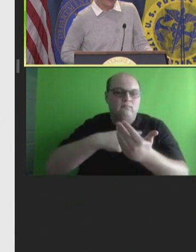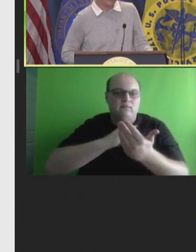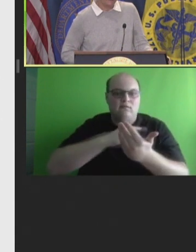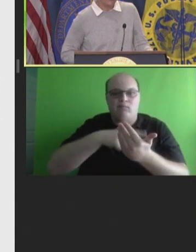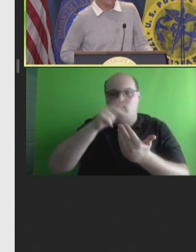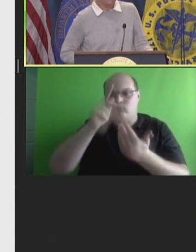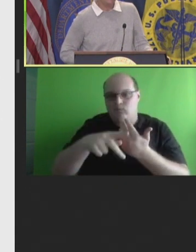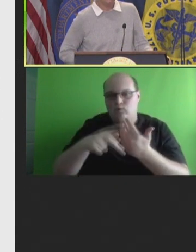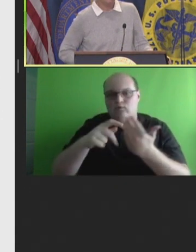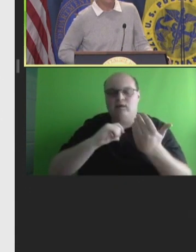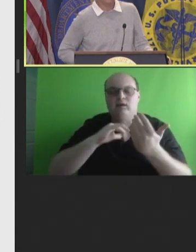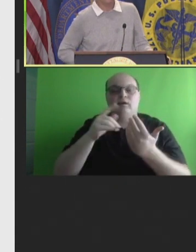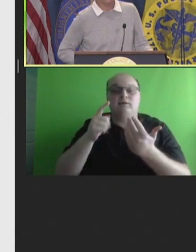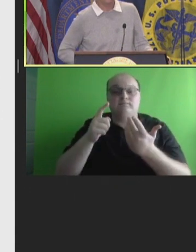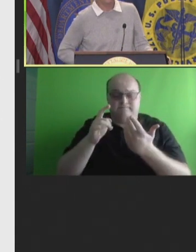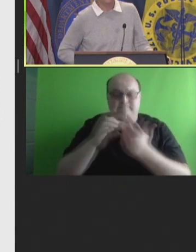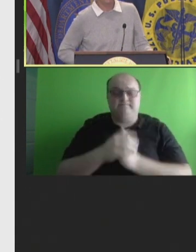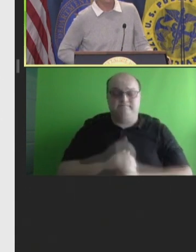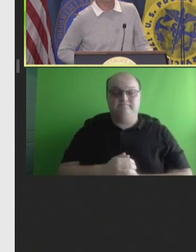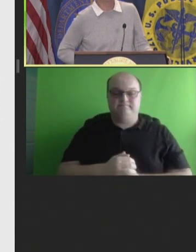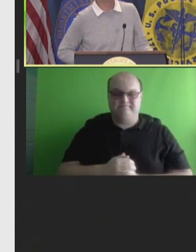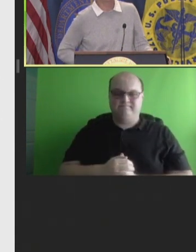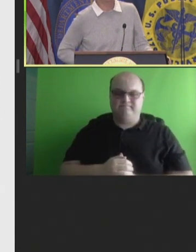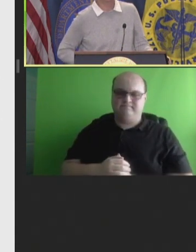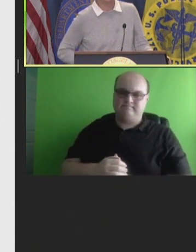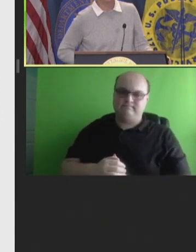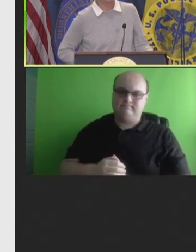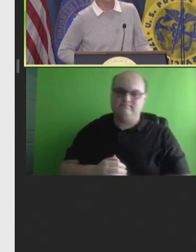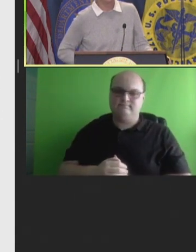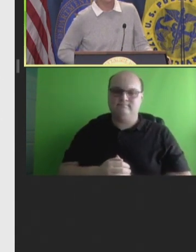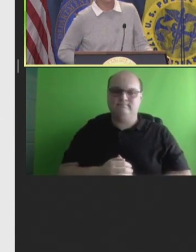to do sort of the brunt work of the Reminder/Recall Program,